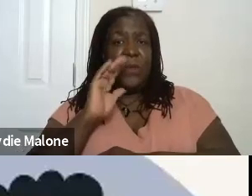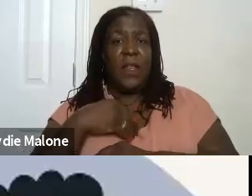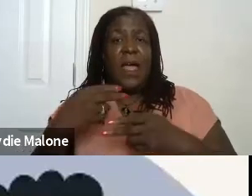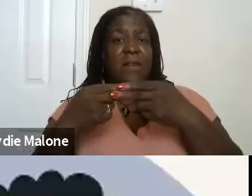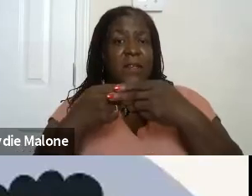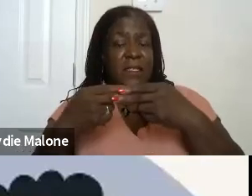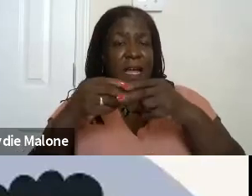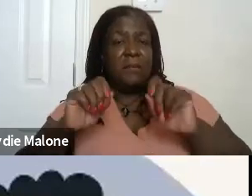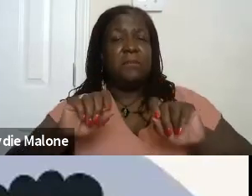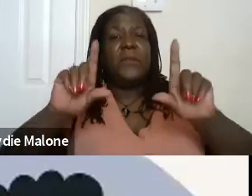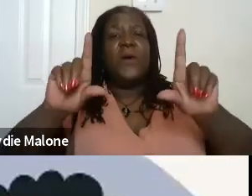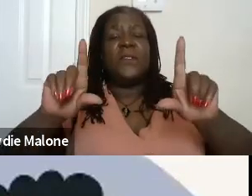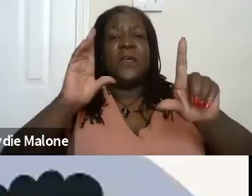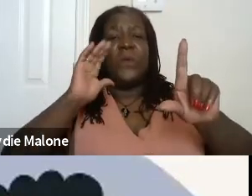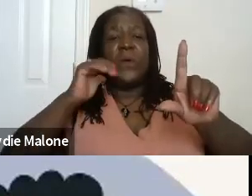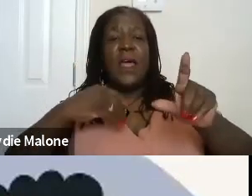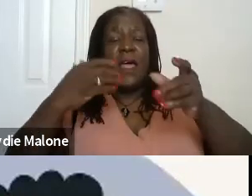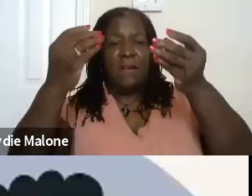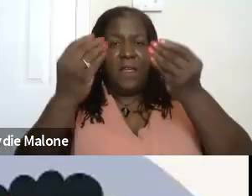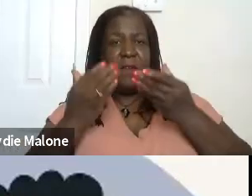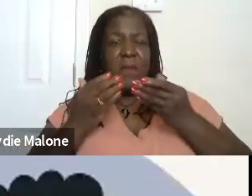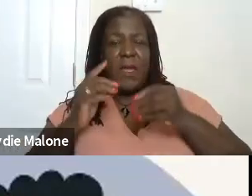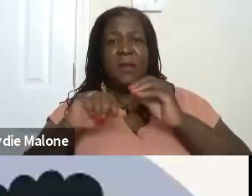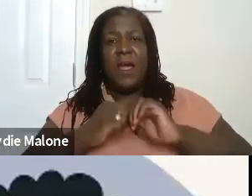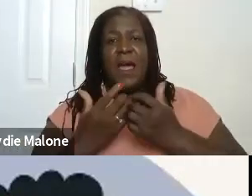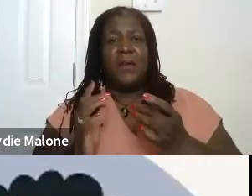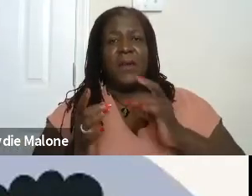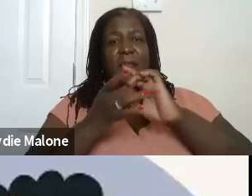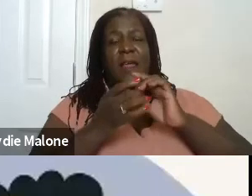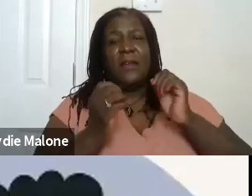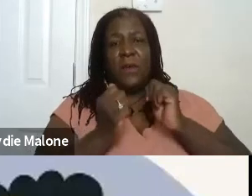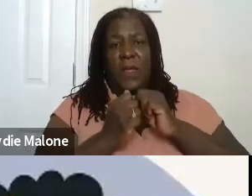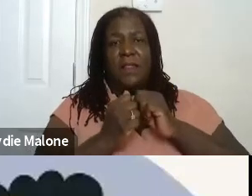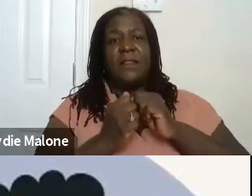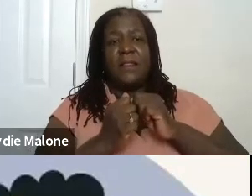about how you can connect with the Center for Health Equity if you would like to participate